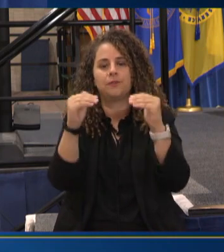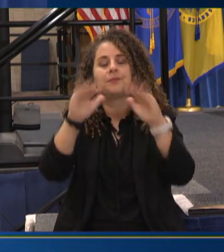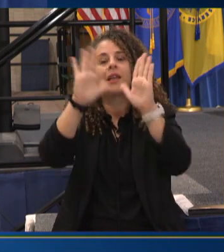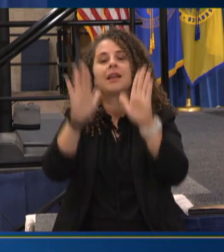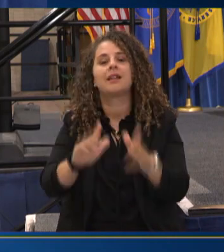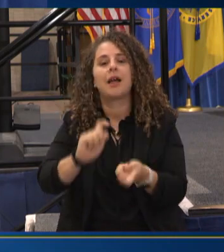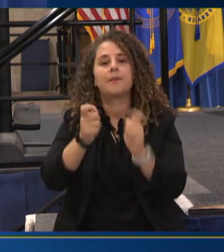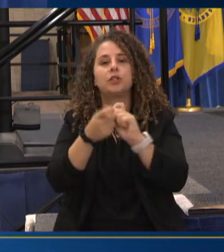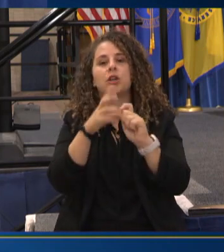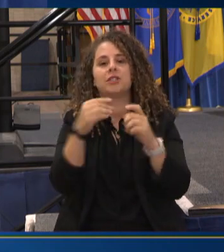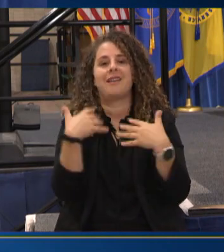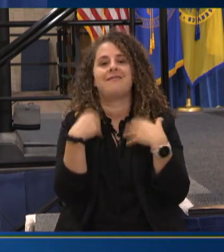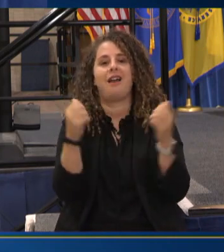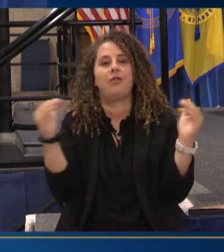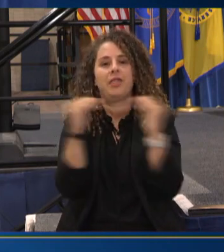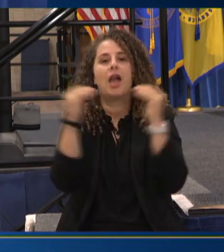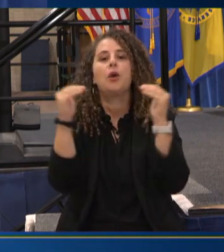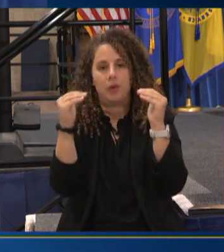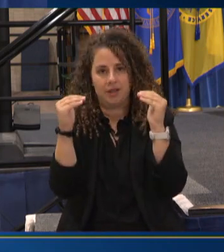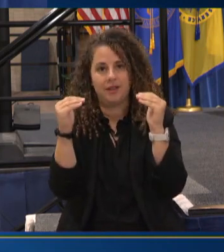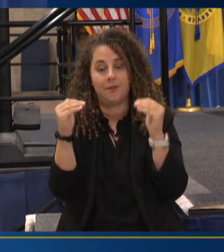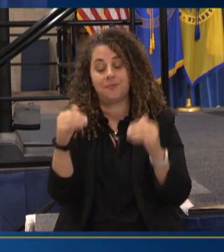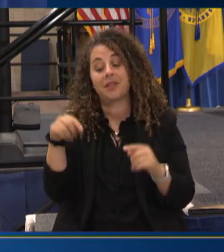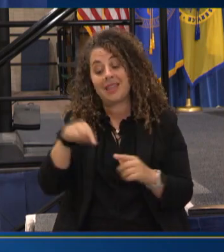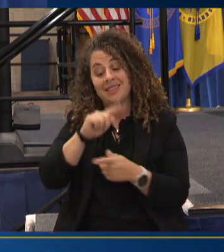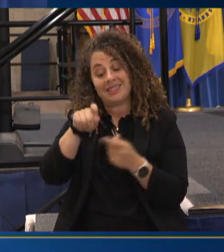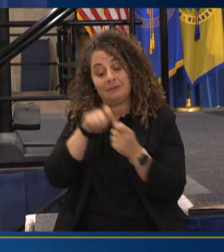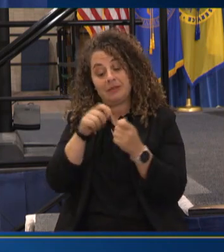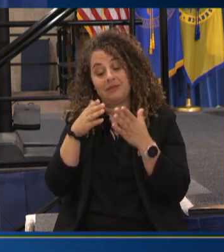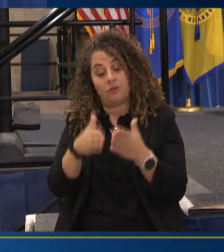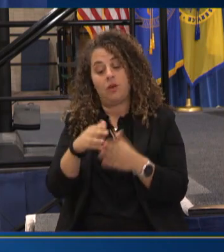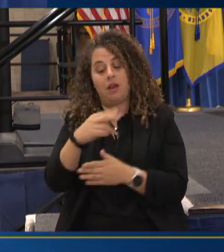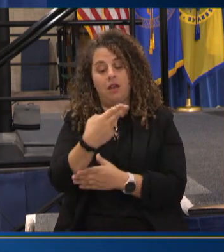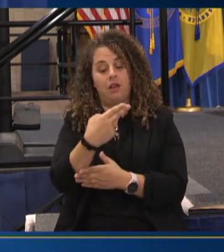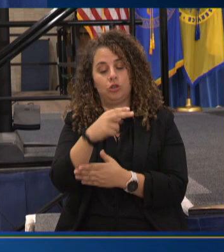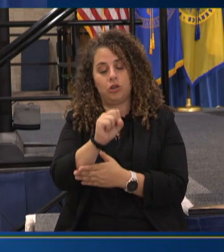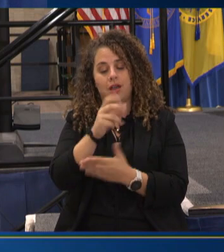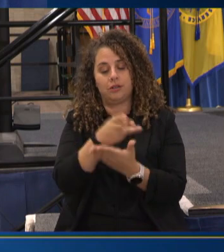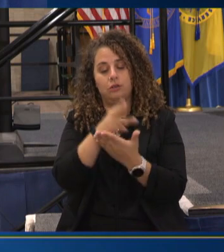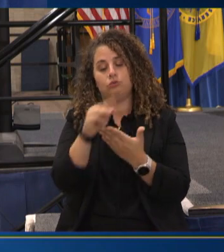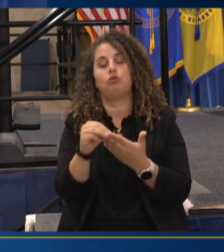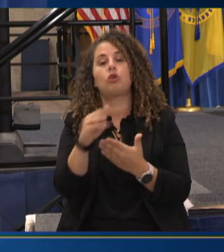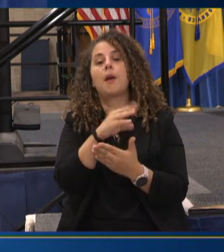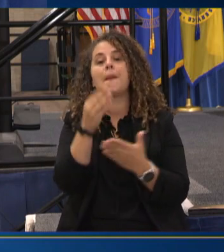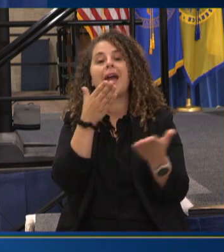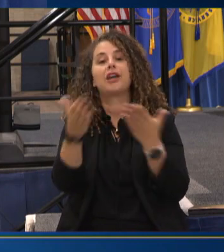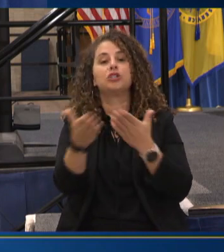and health equity, and the specific ways that HHS programs and services and those